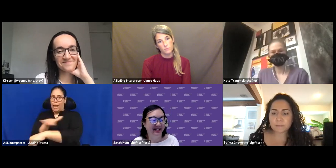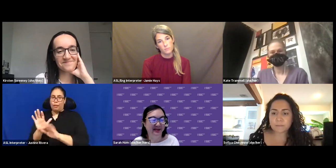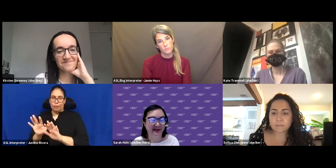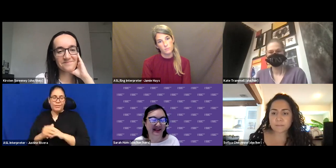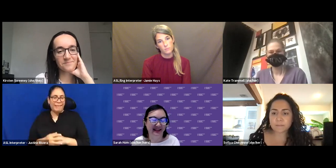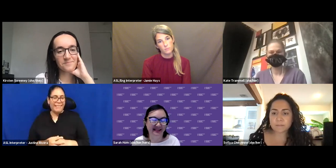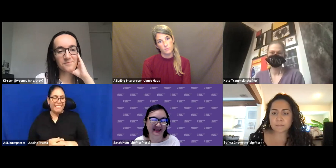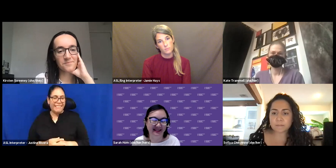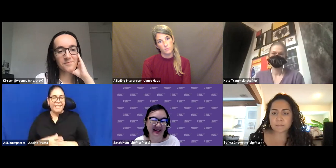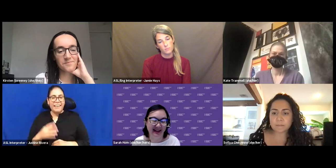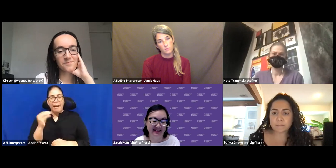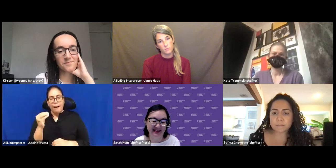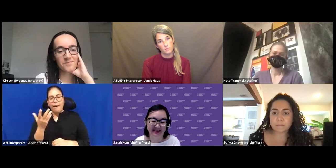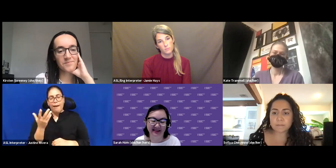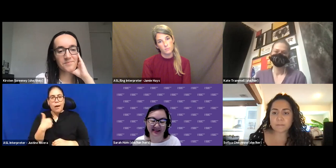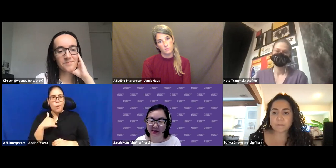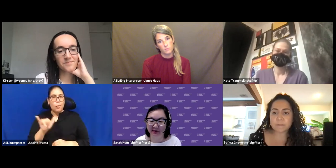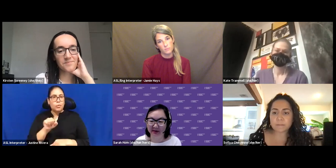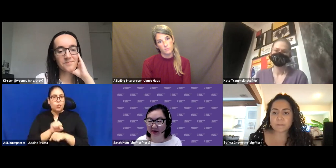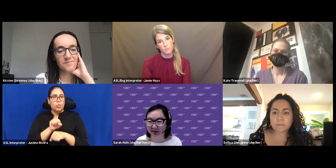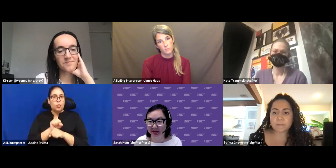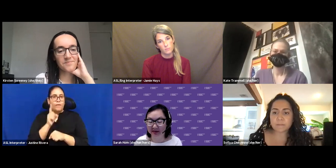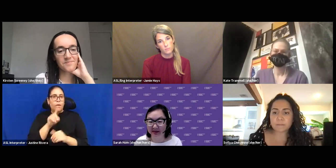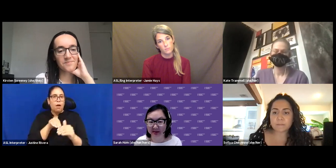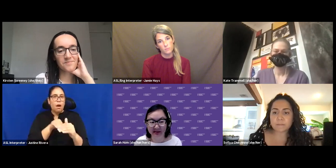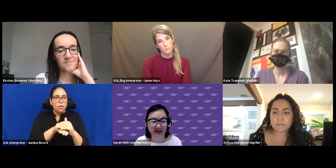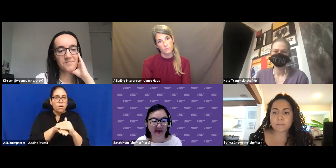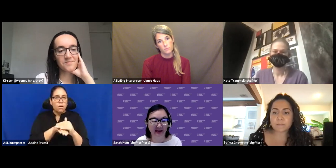also work as an access and disability inclusion consultant,